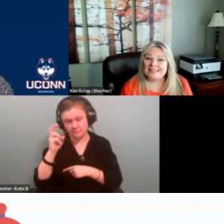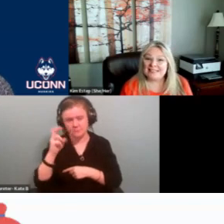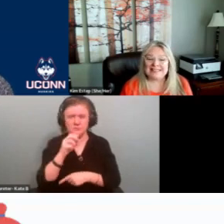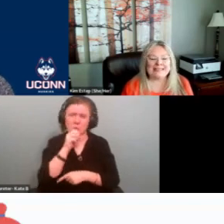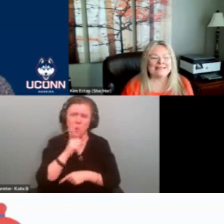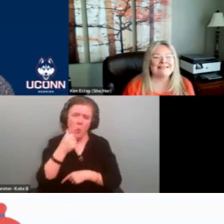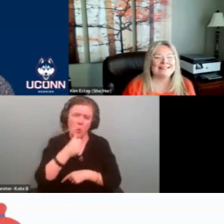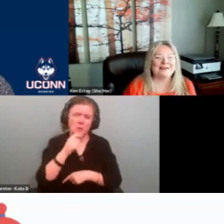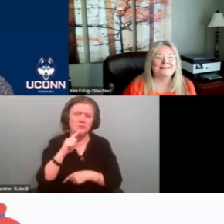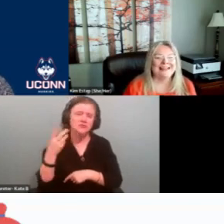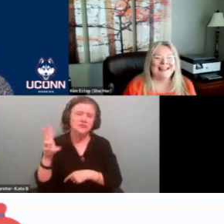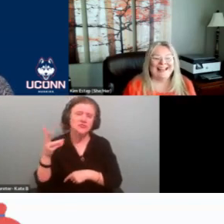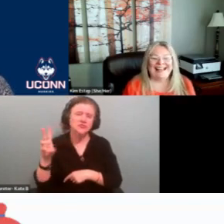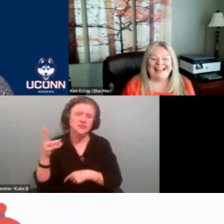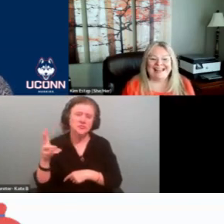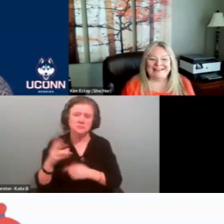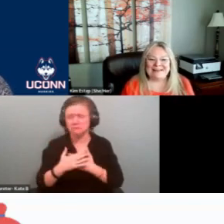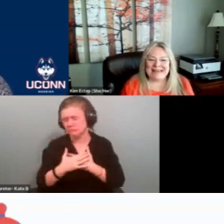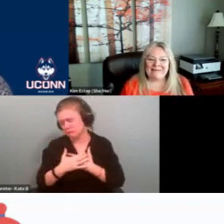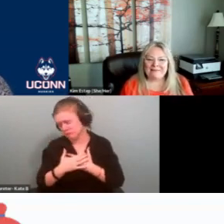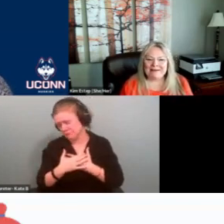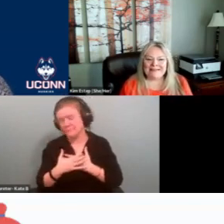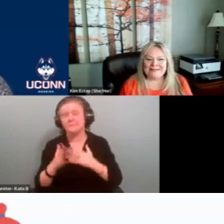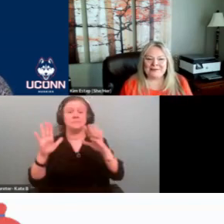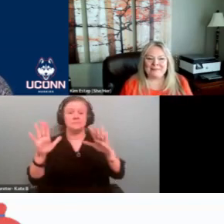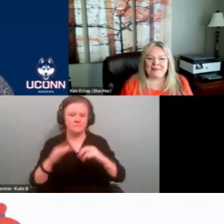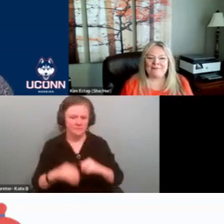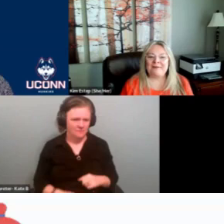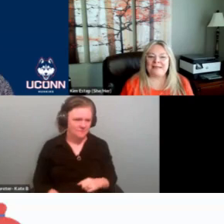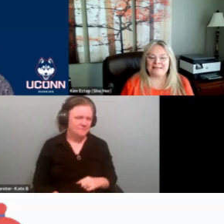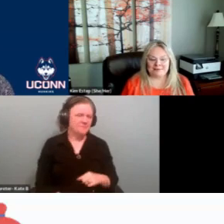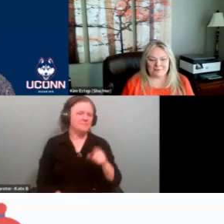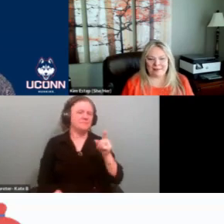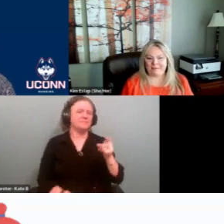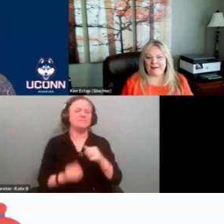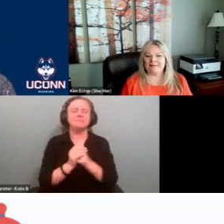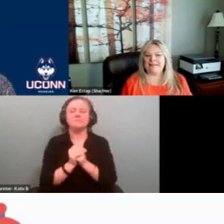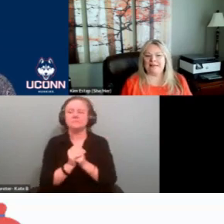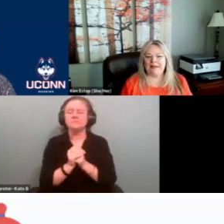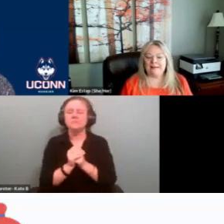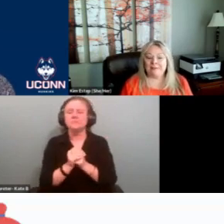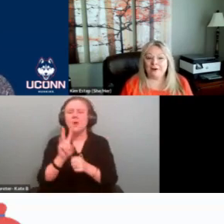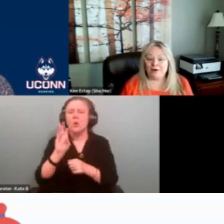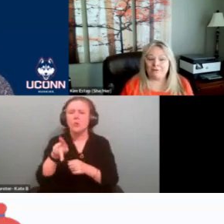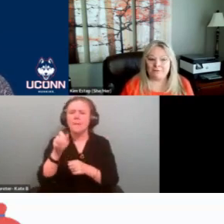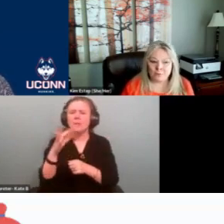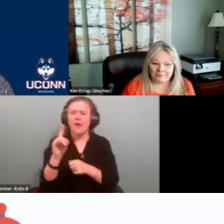She's 16. So, but now I want to talk to you about the phases of wraparound. There are four